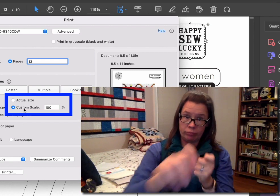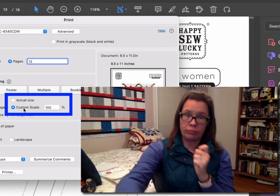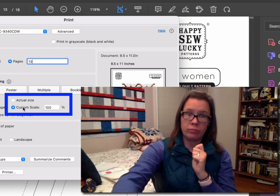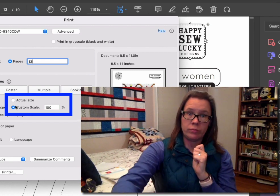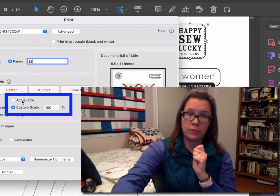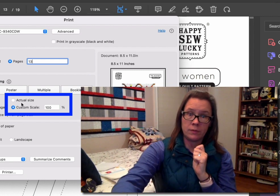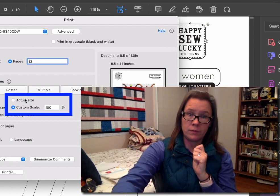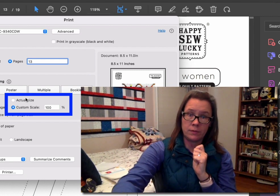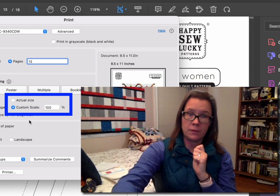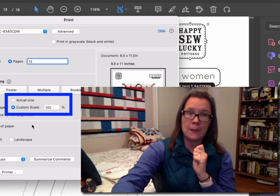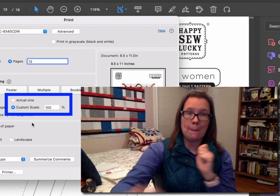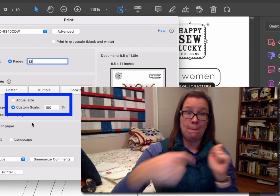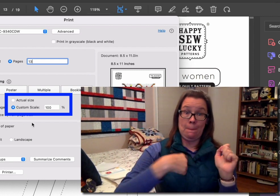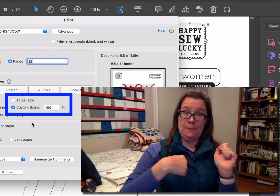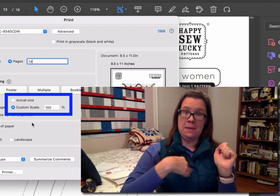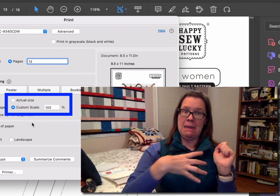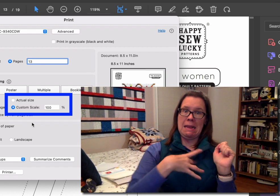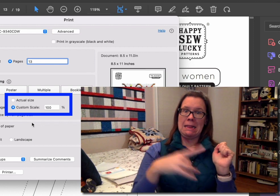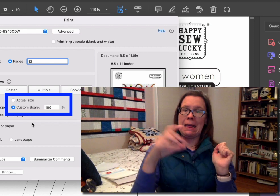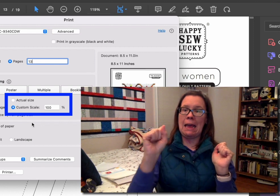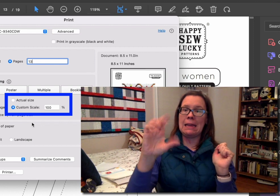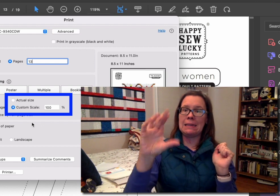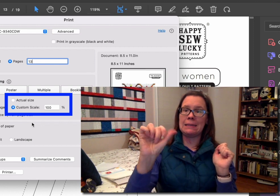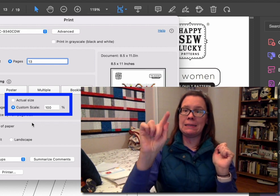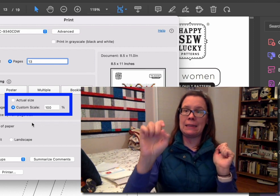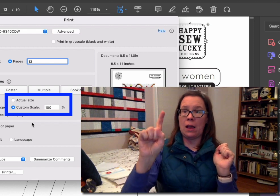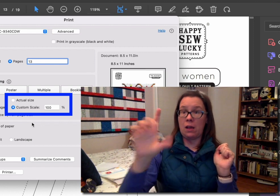like "shrink to fit," "actual size".